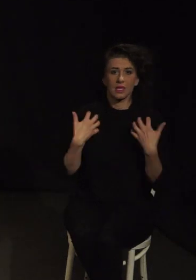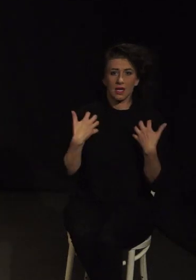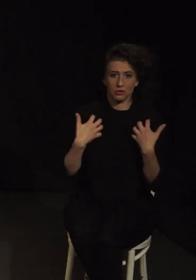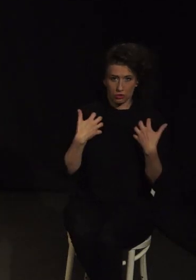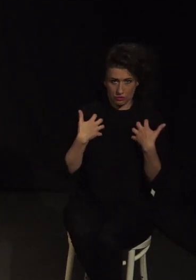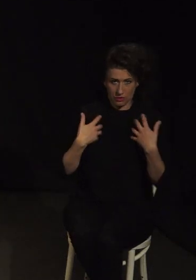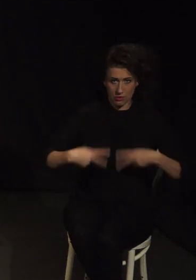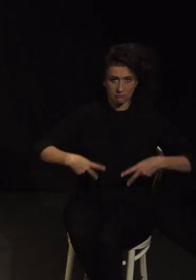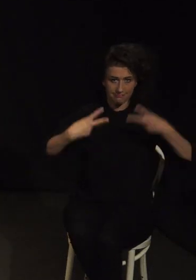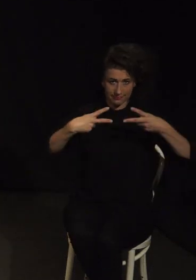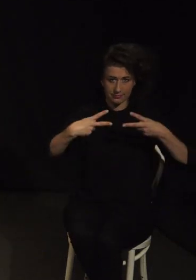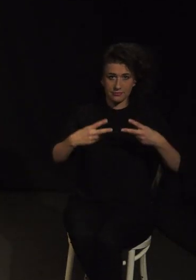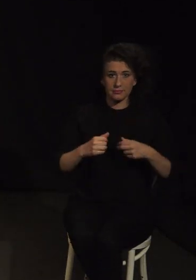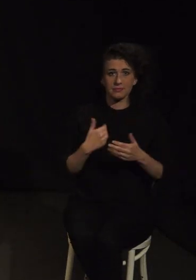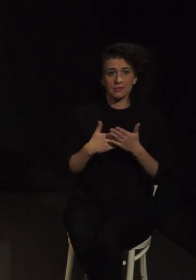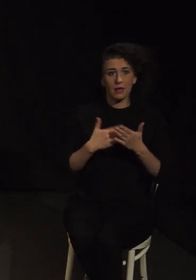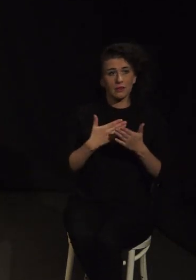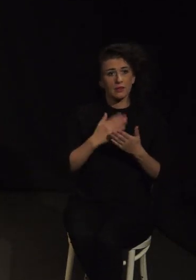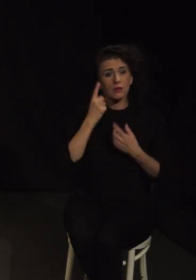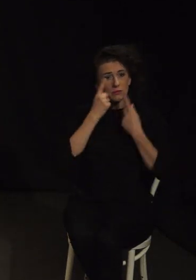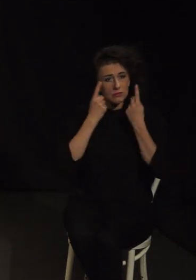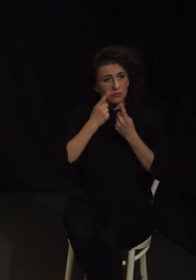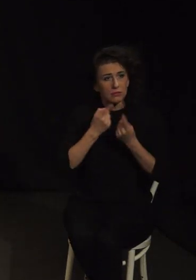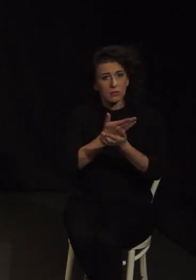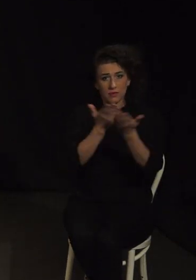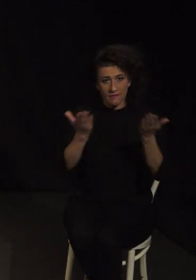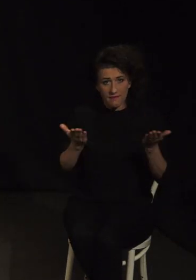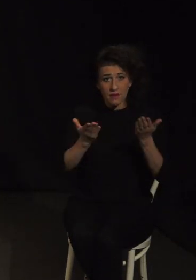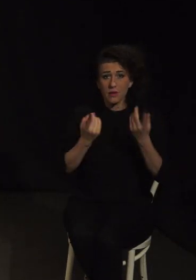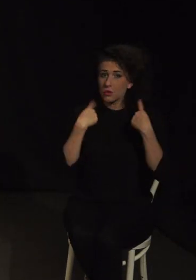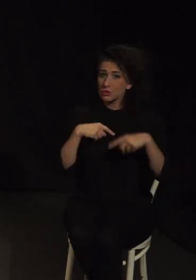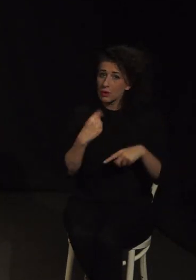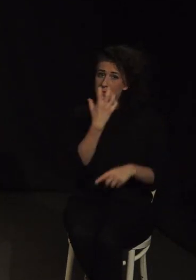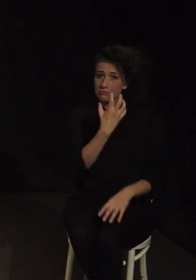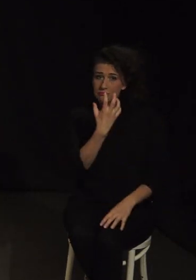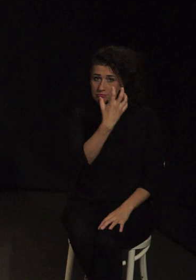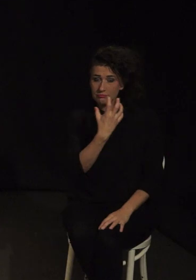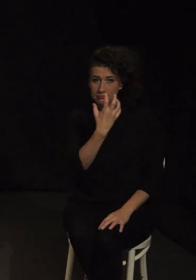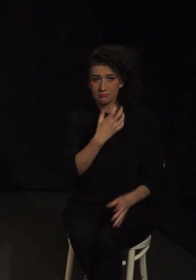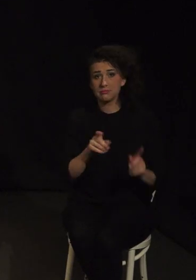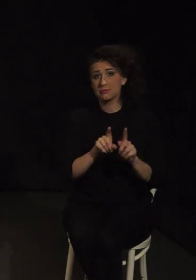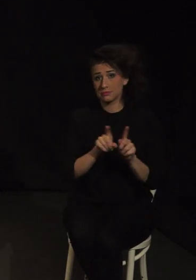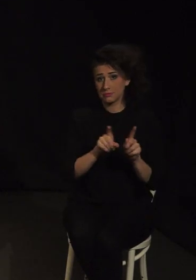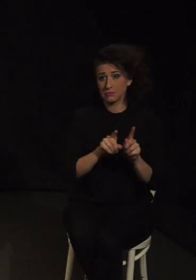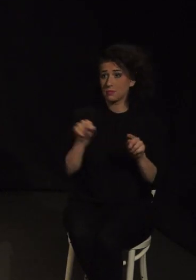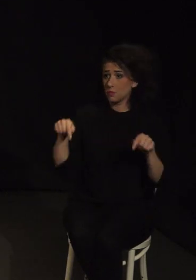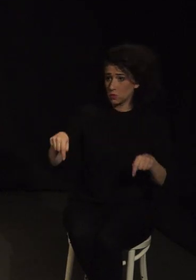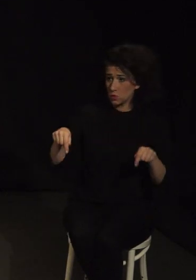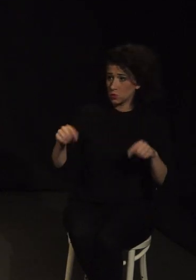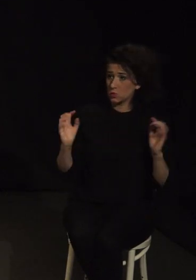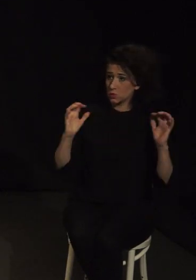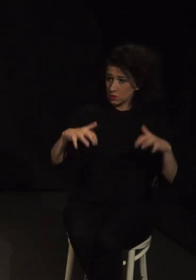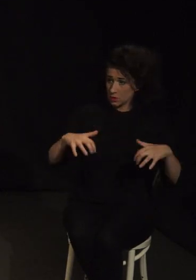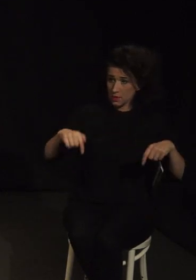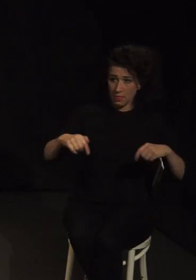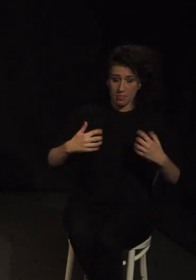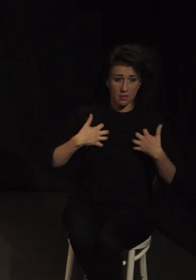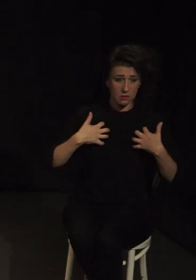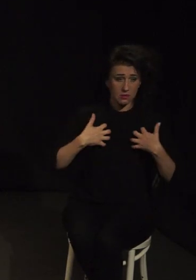so our online viewers as well as the viewers present here can ask questions.